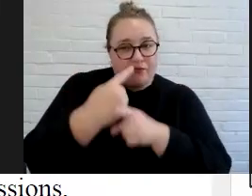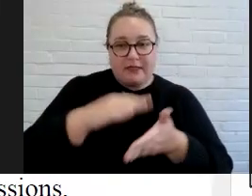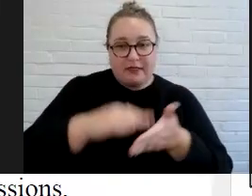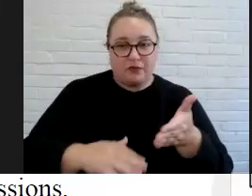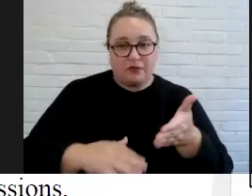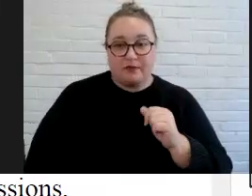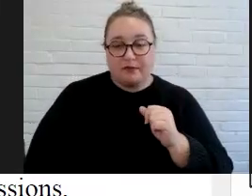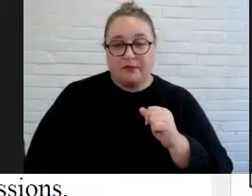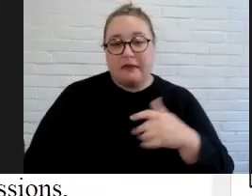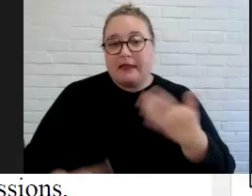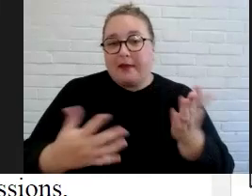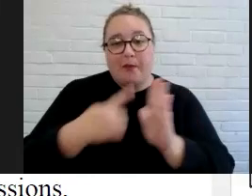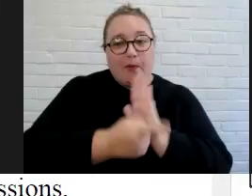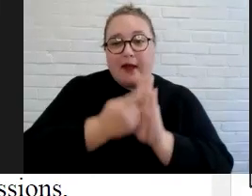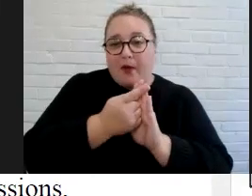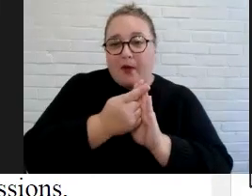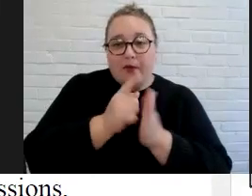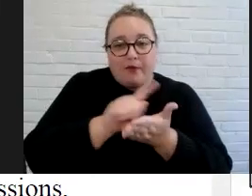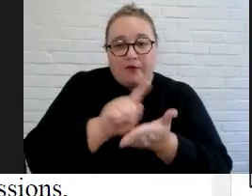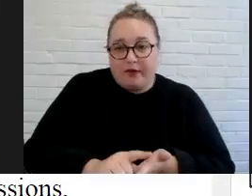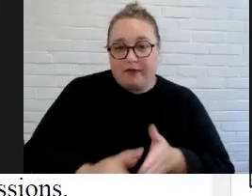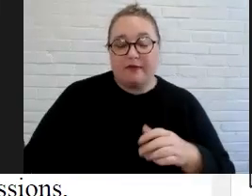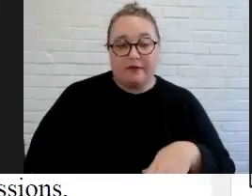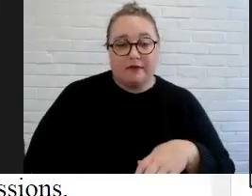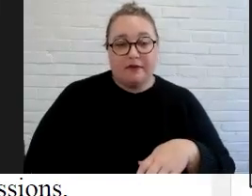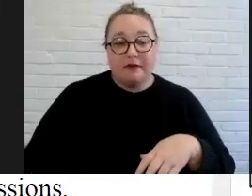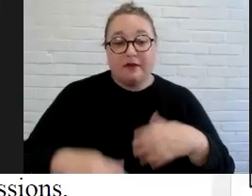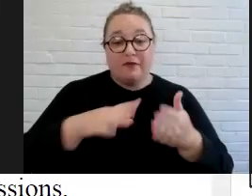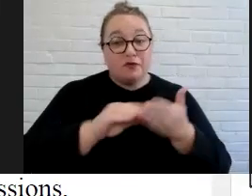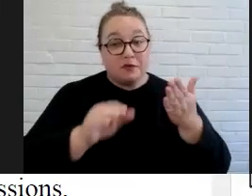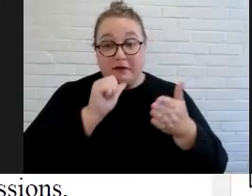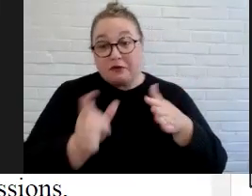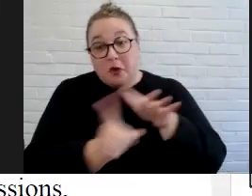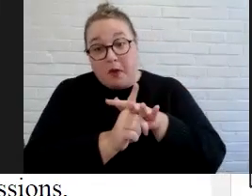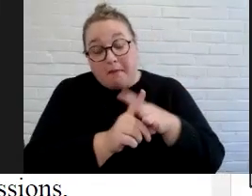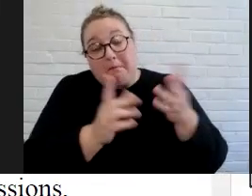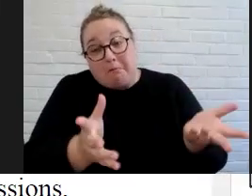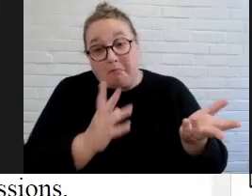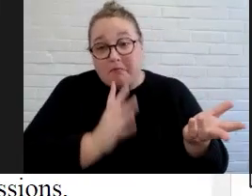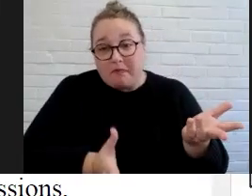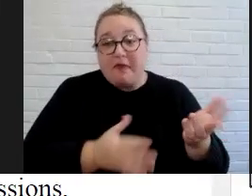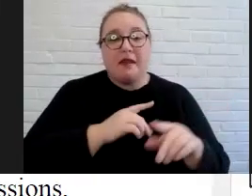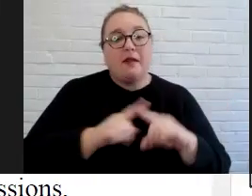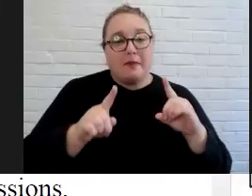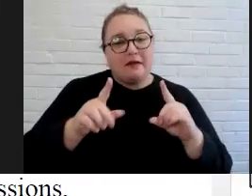Even if students don't show up, they have the opportunity to interact with you, to come to your office hour.